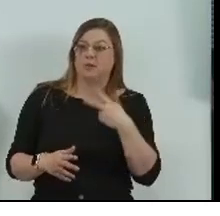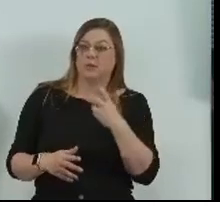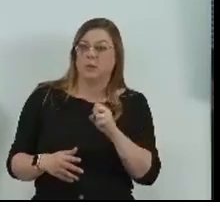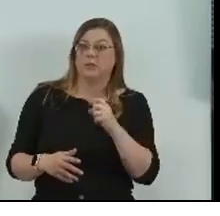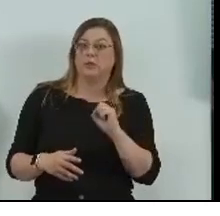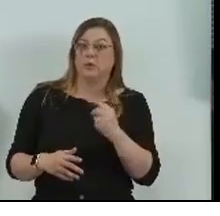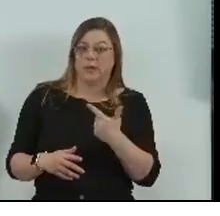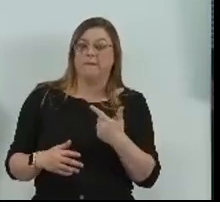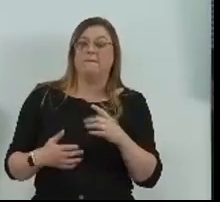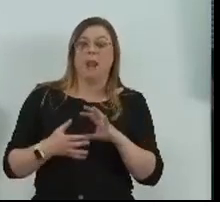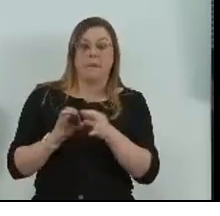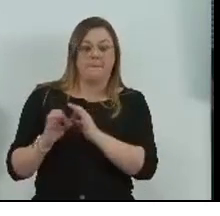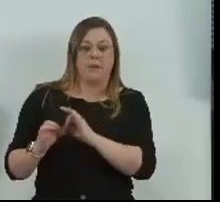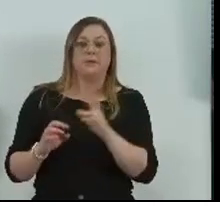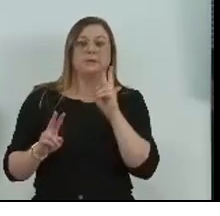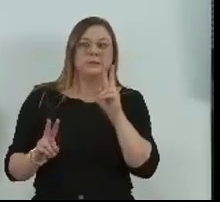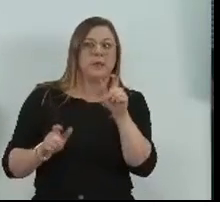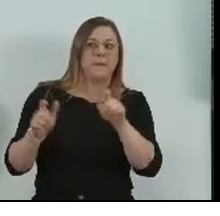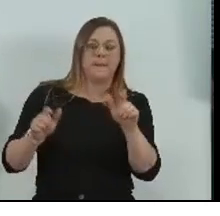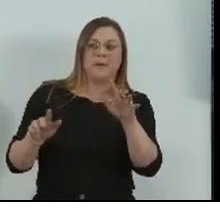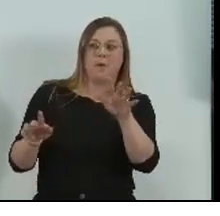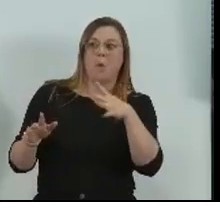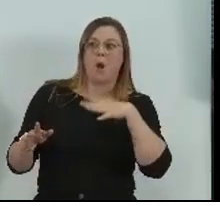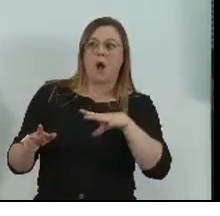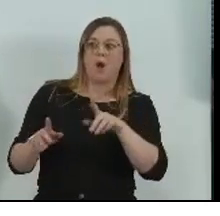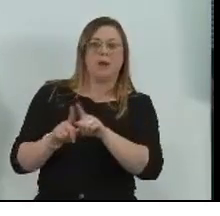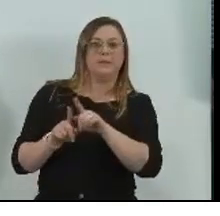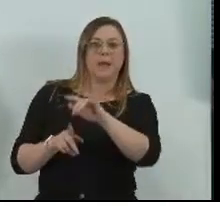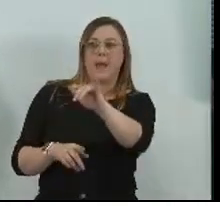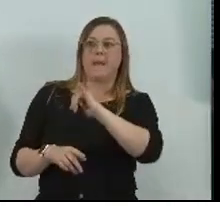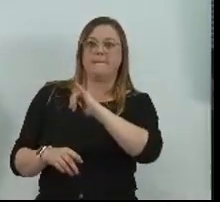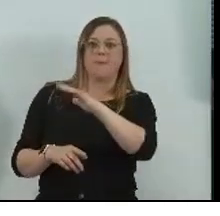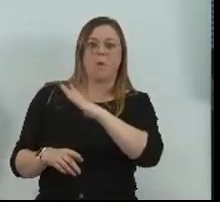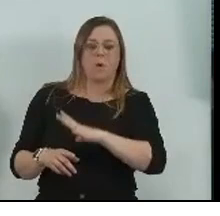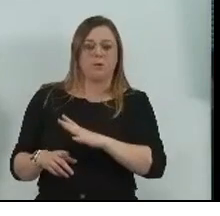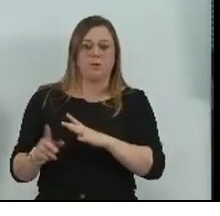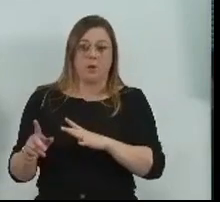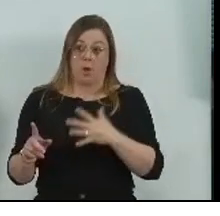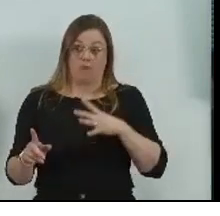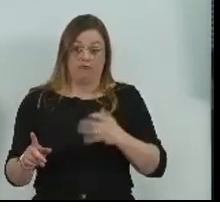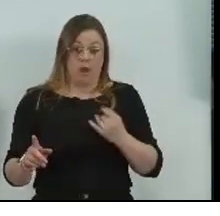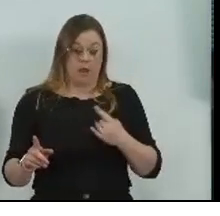seeing people that I could resonate with on TV, it made me realise like, oh, I have a disability